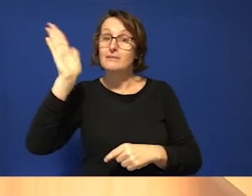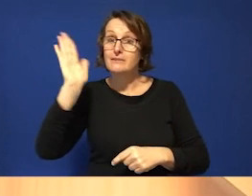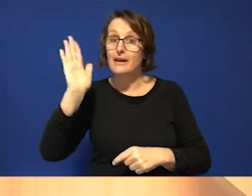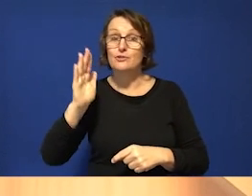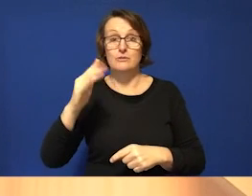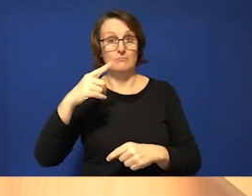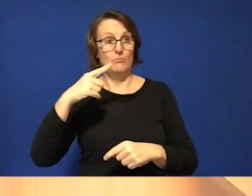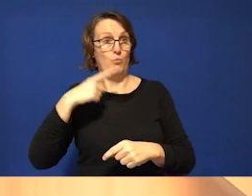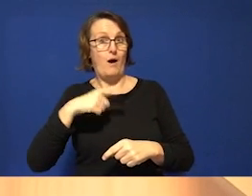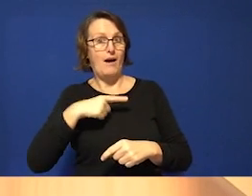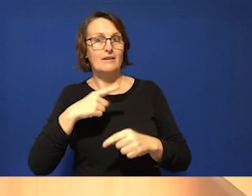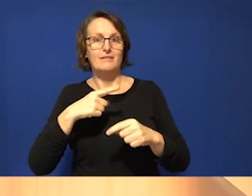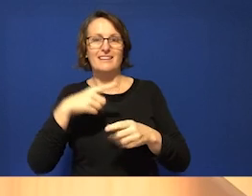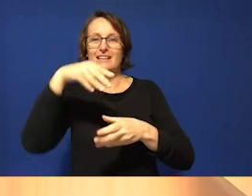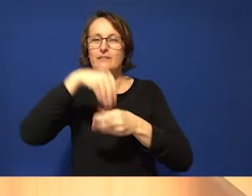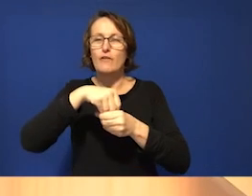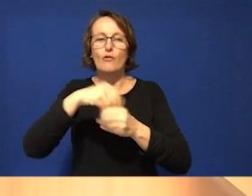Open House Melbourne's Digital Program this year.